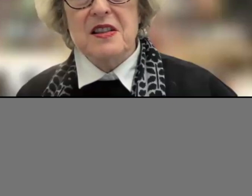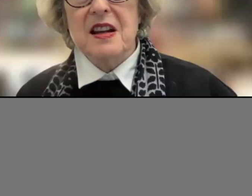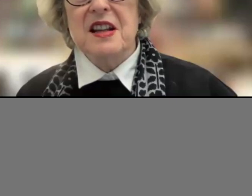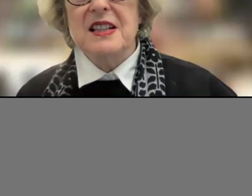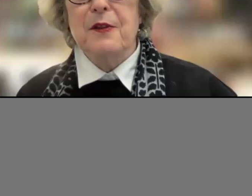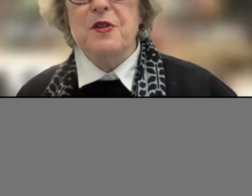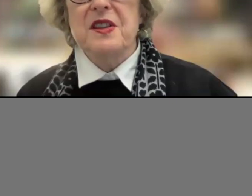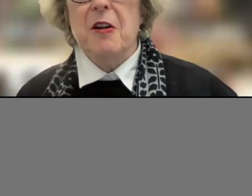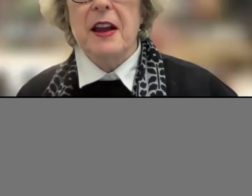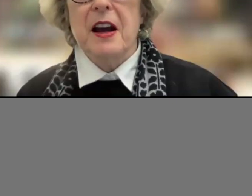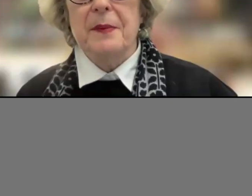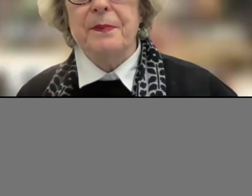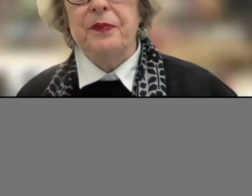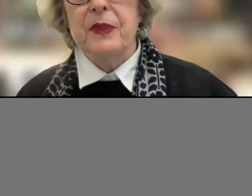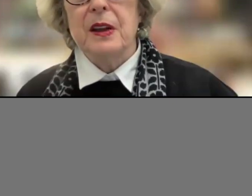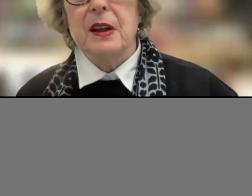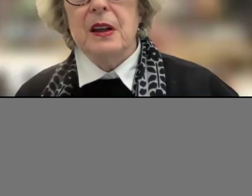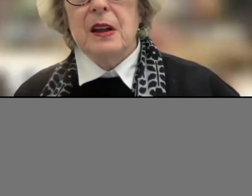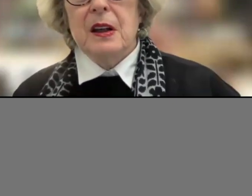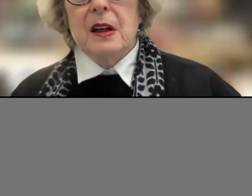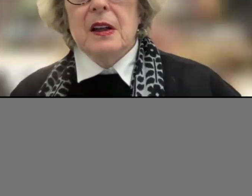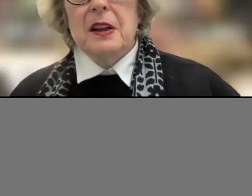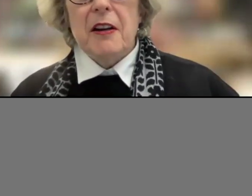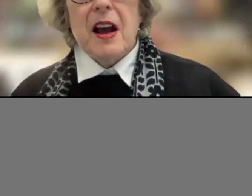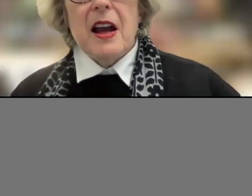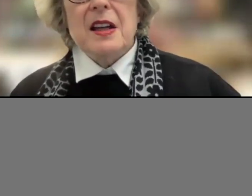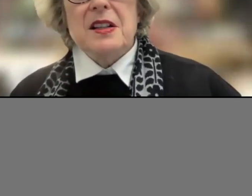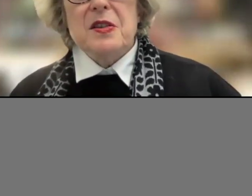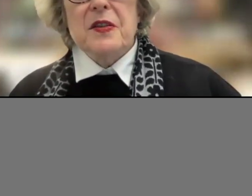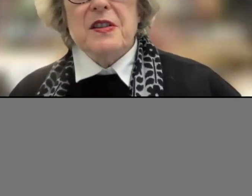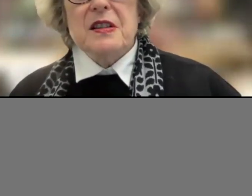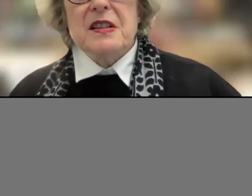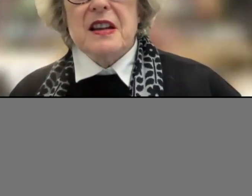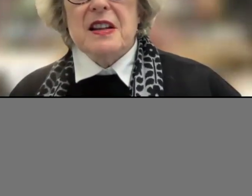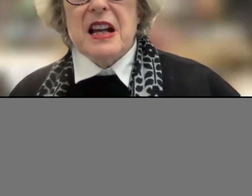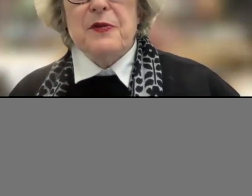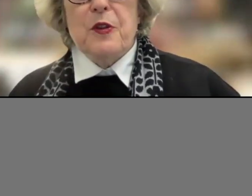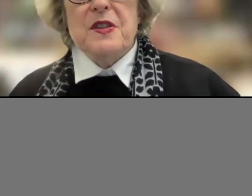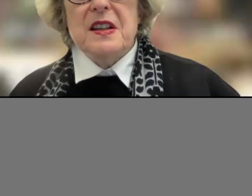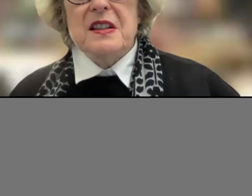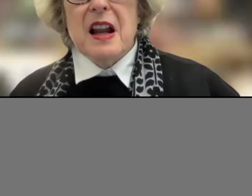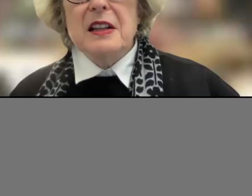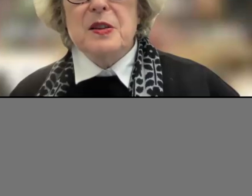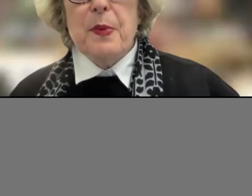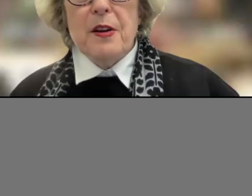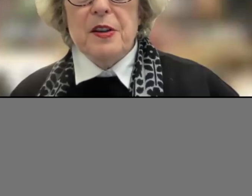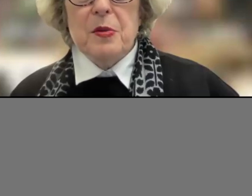Design taskforce in the RIAI. The RIAI and its Universal Design Taskforce is delighted to partner